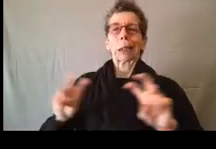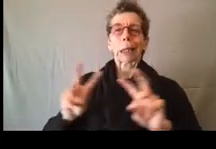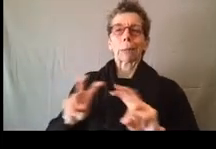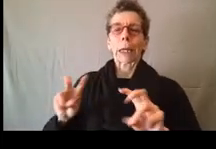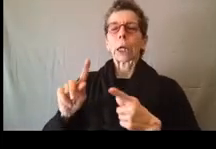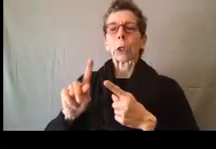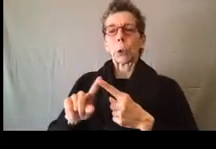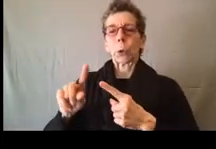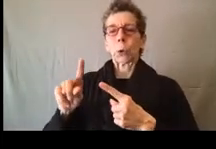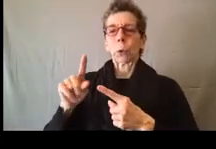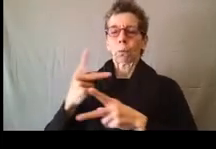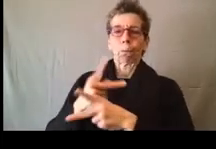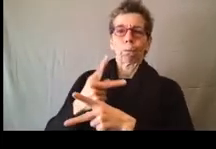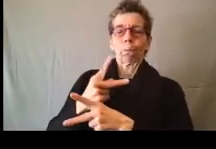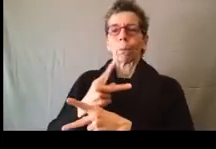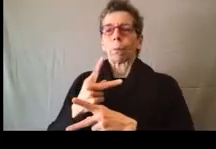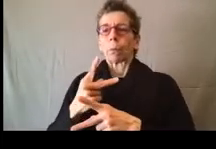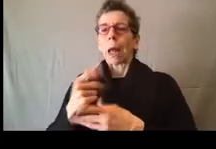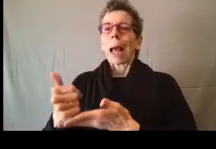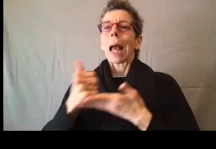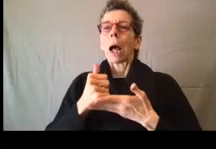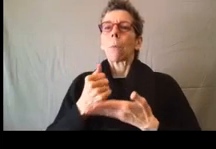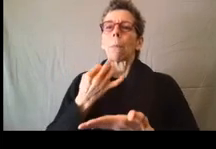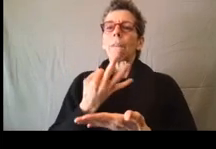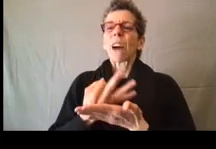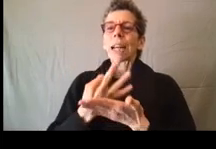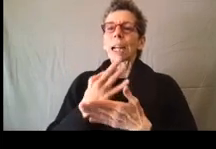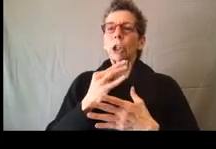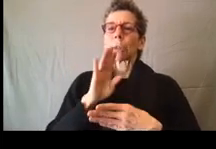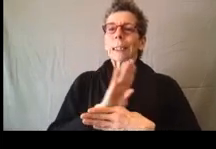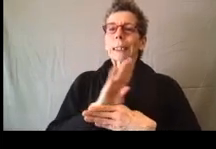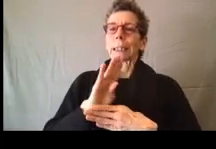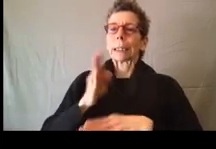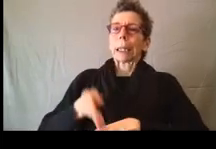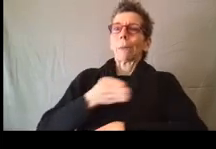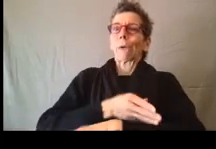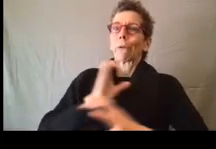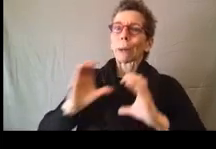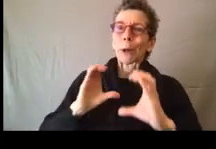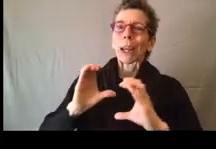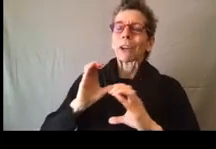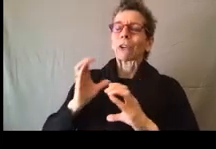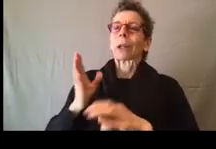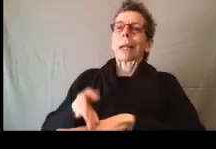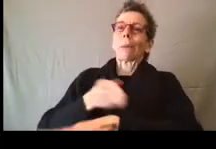improve financial institutions' accessibility, communications, financial services, and their